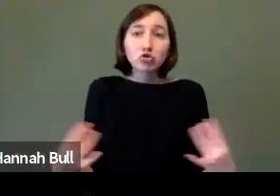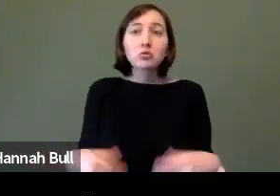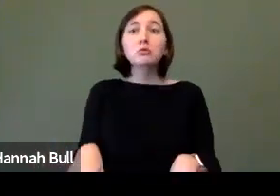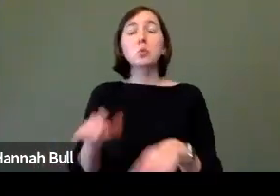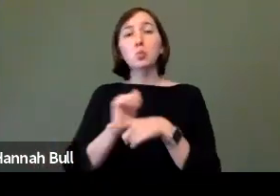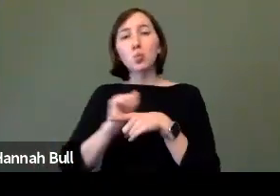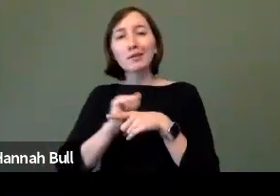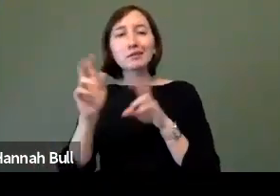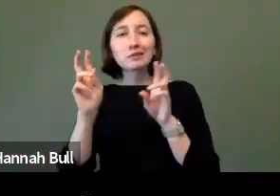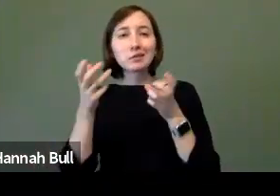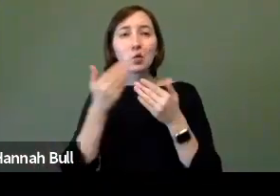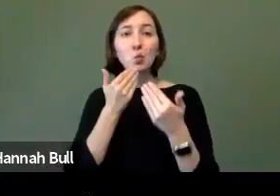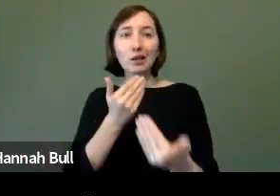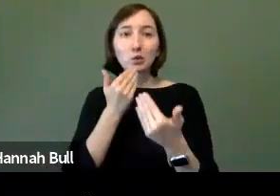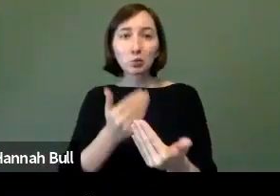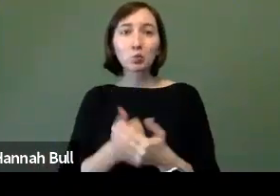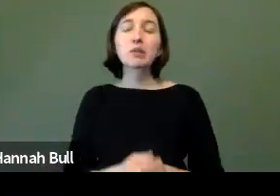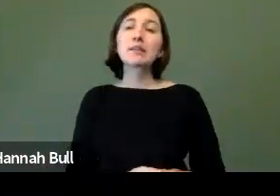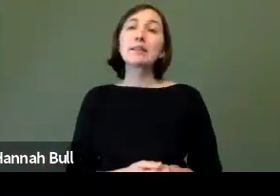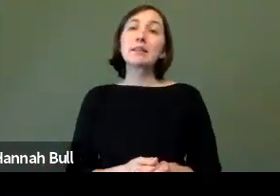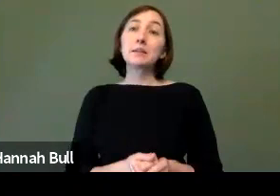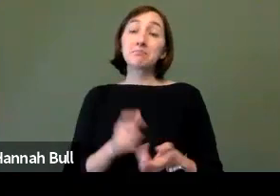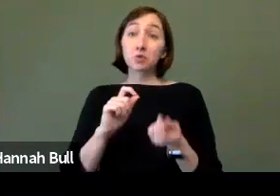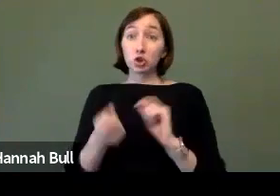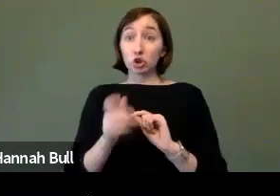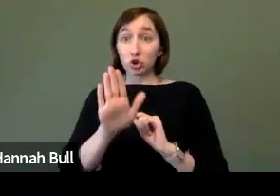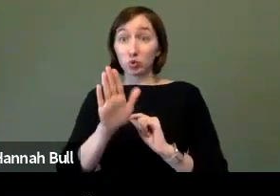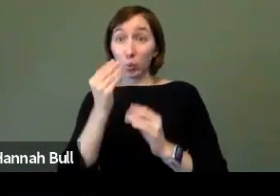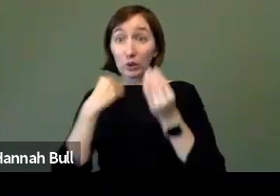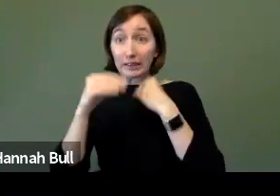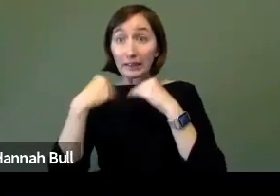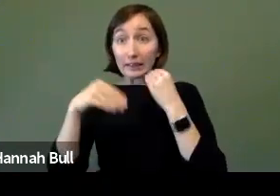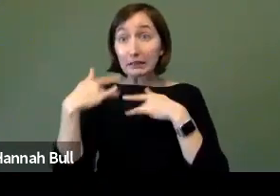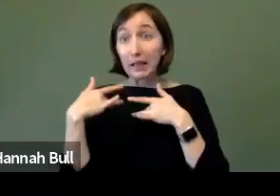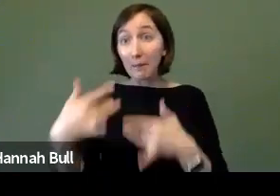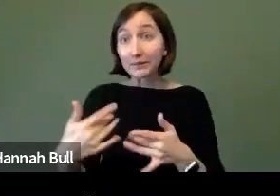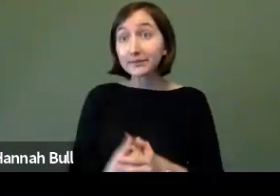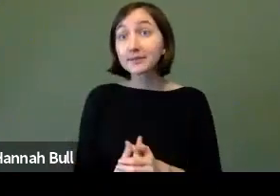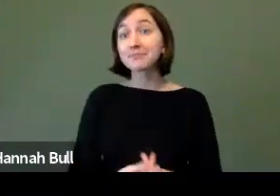Then changing up your eating habits. Planning healthy meals and snacks.